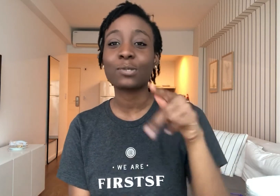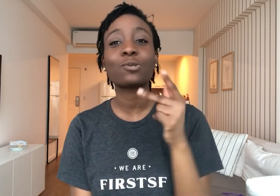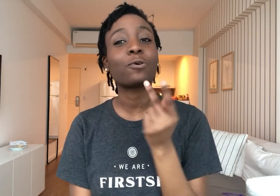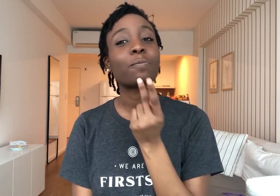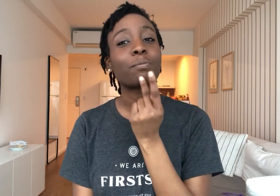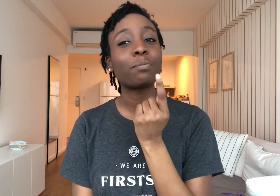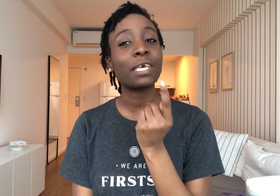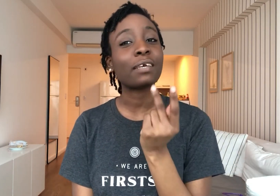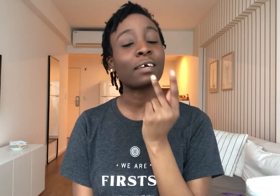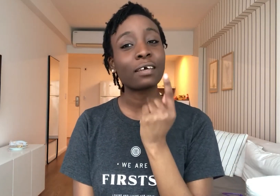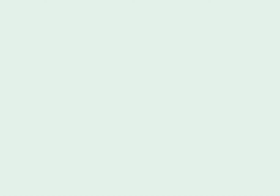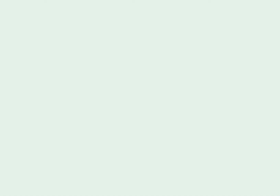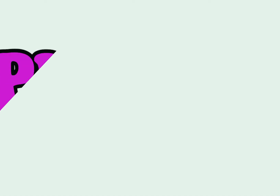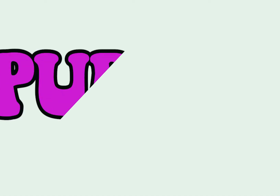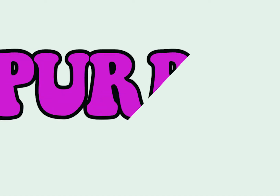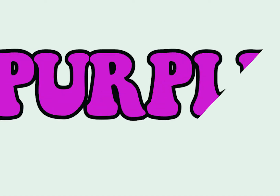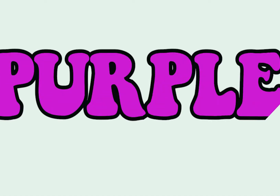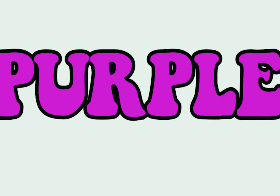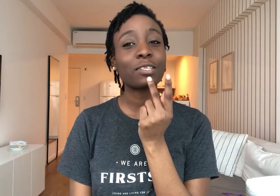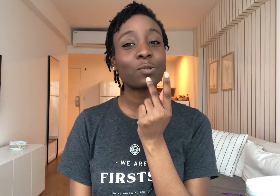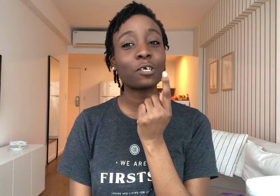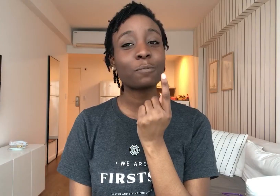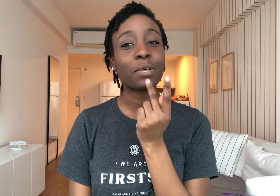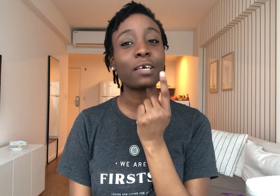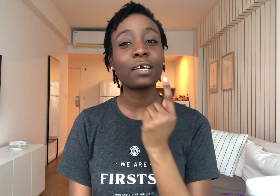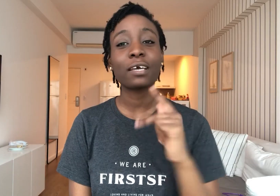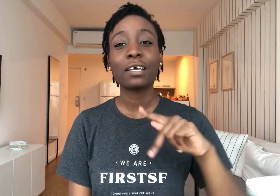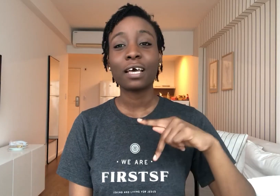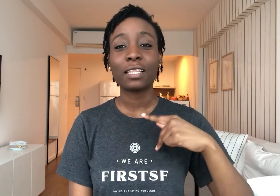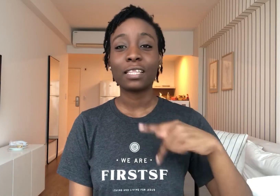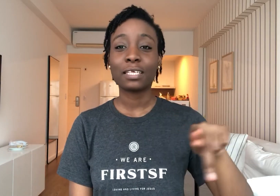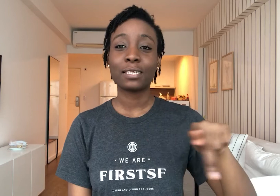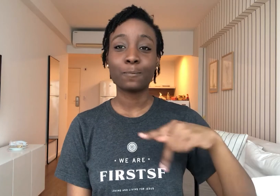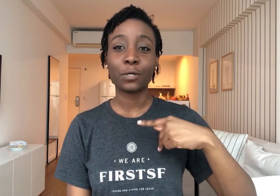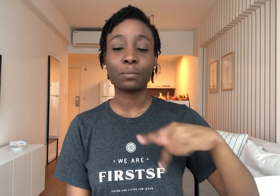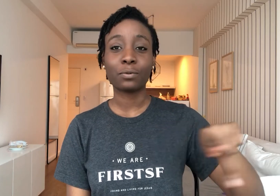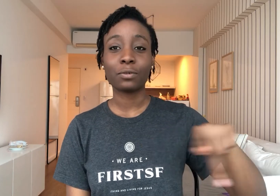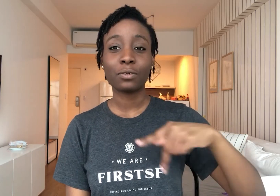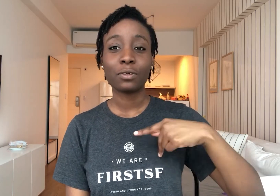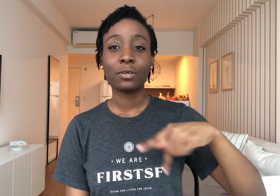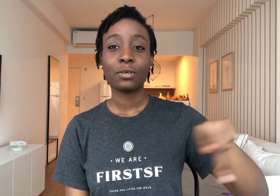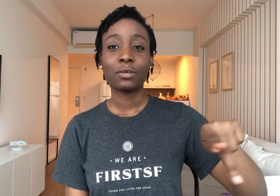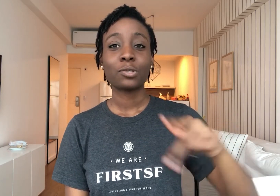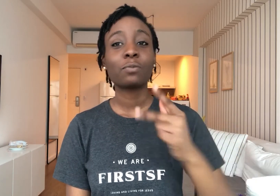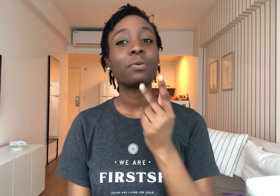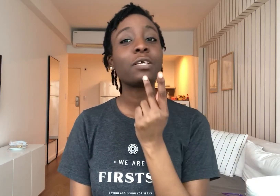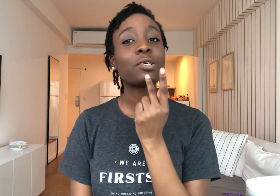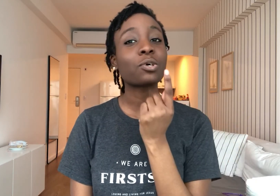This was pink and then this is purple, so pink is on